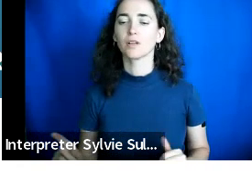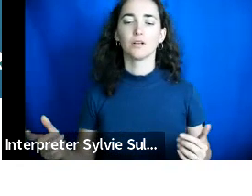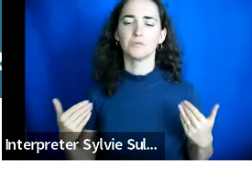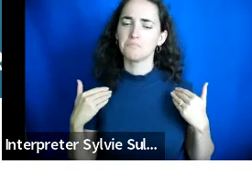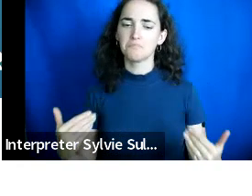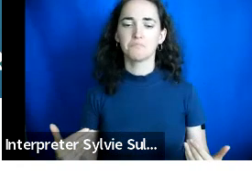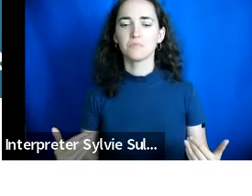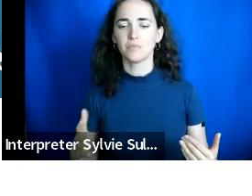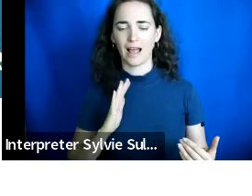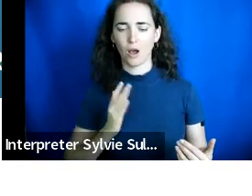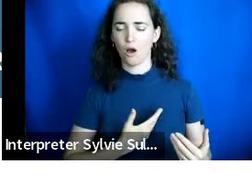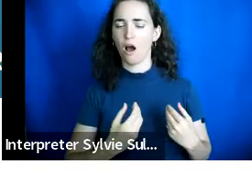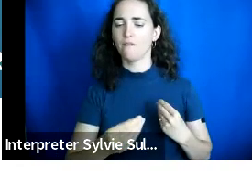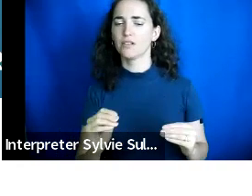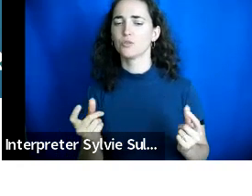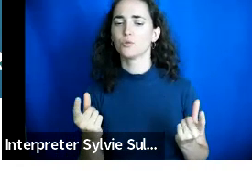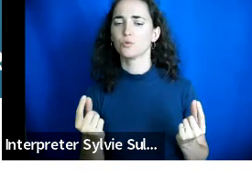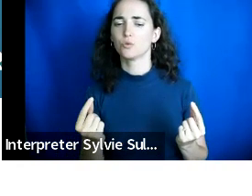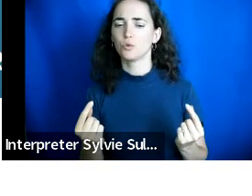What is it that we do within the office of aging and adult services?